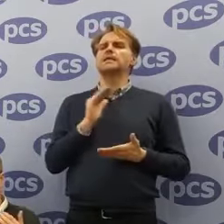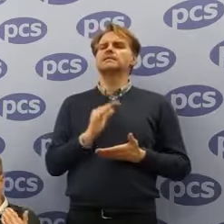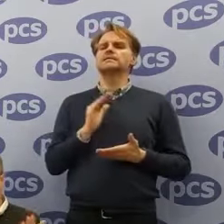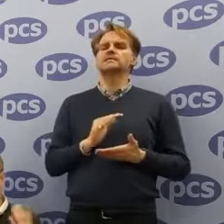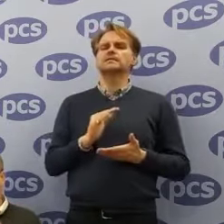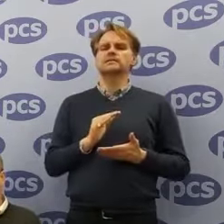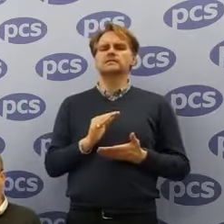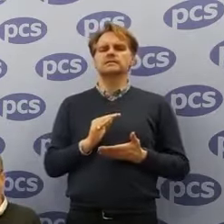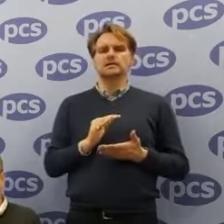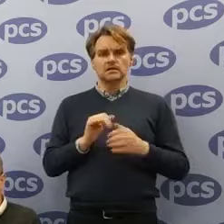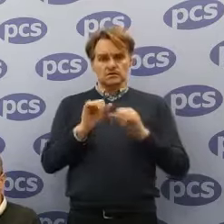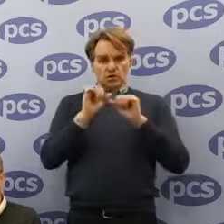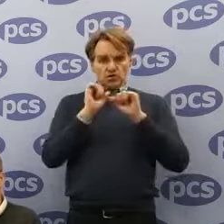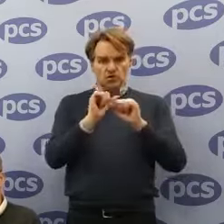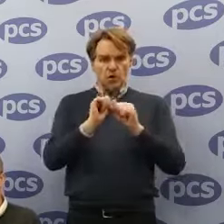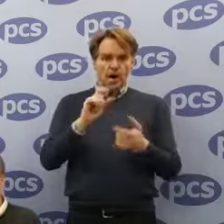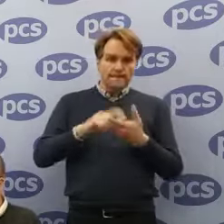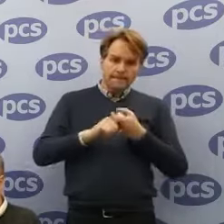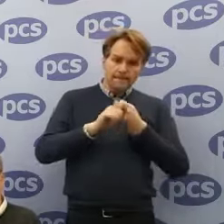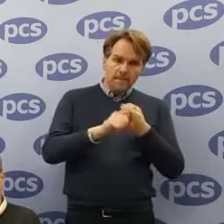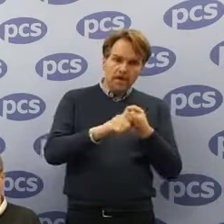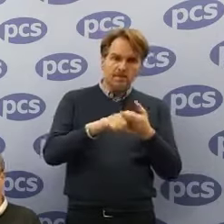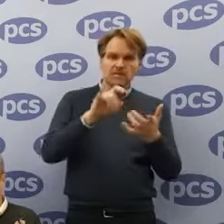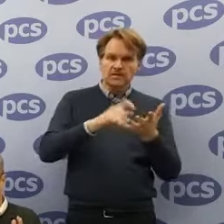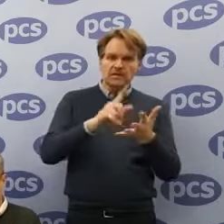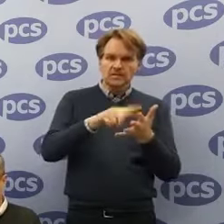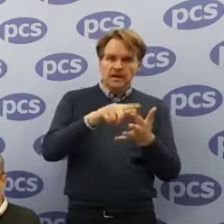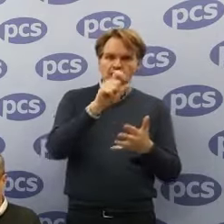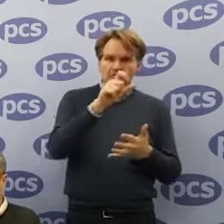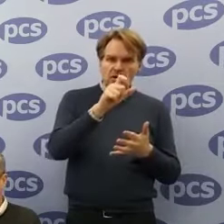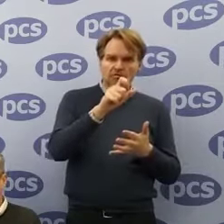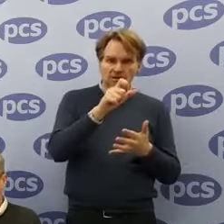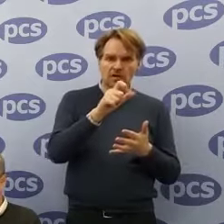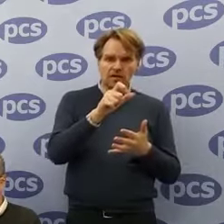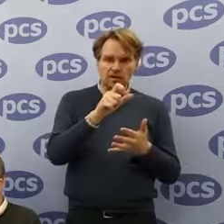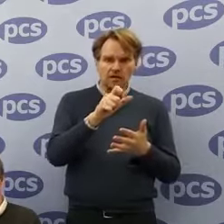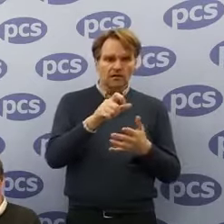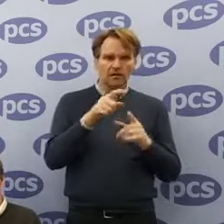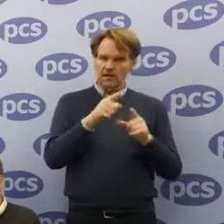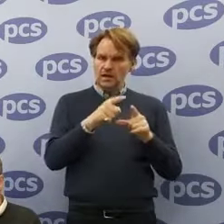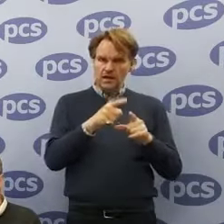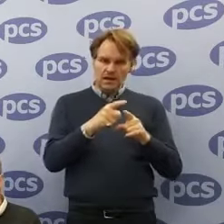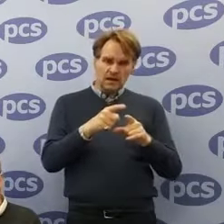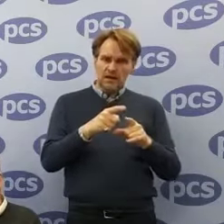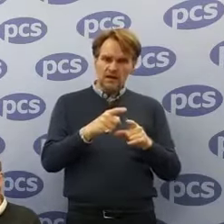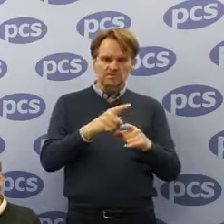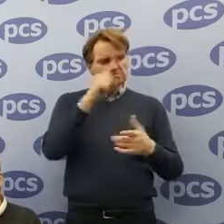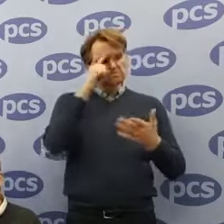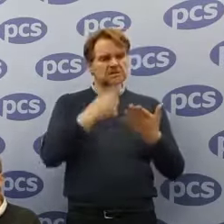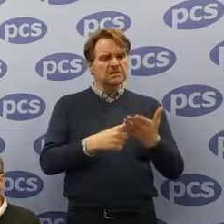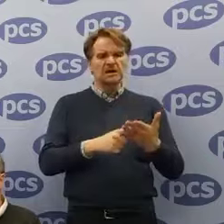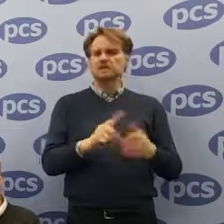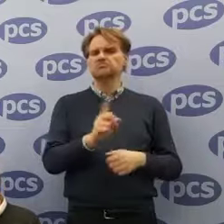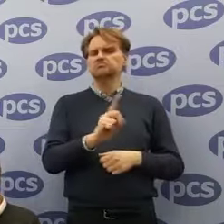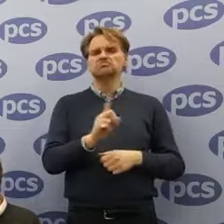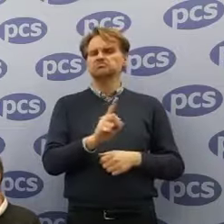your permanent secretaries rewarded you last year when you probably worked harder than for many a year, was to not even give you what they could have given